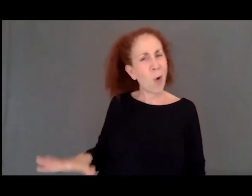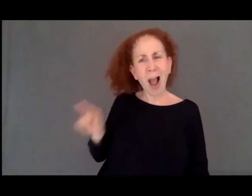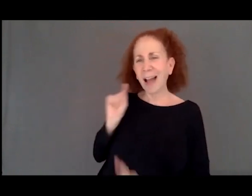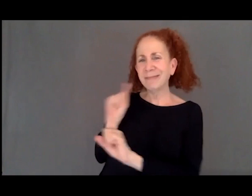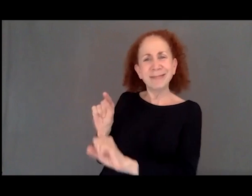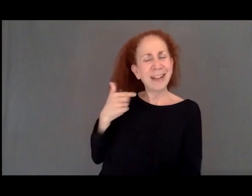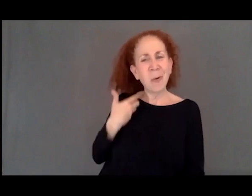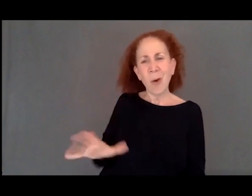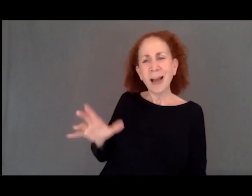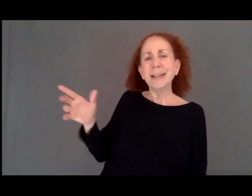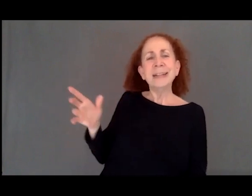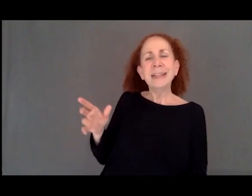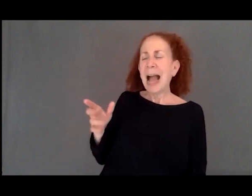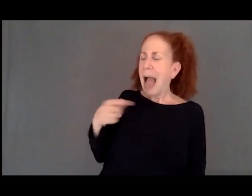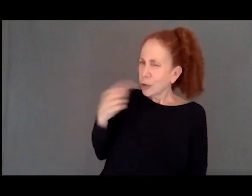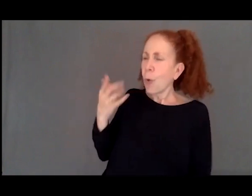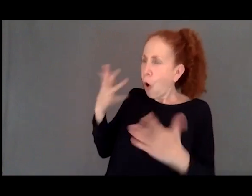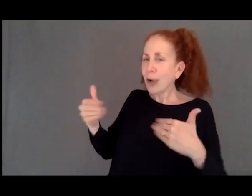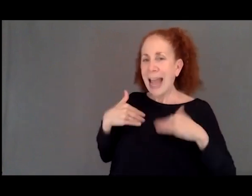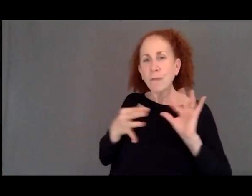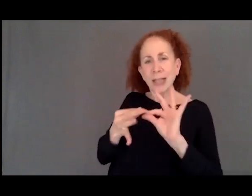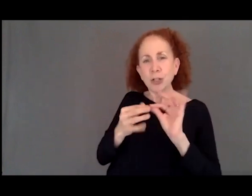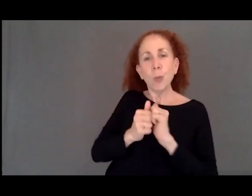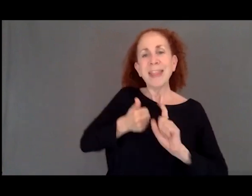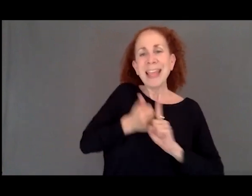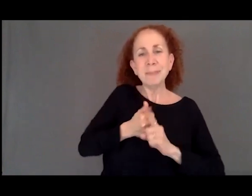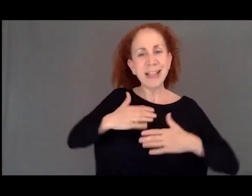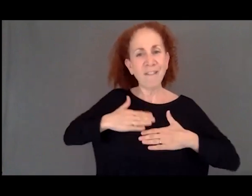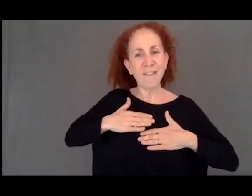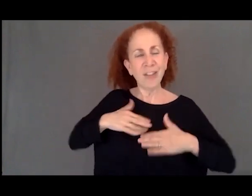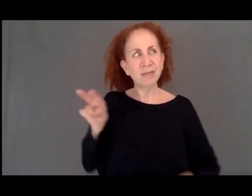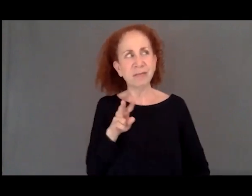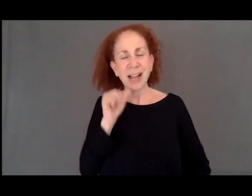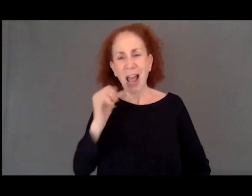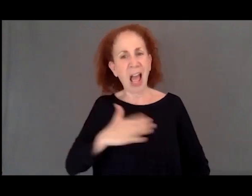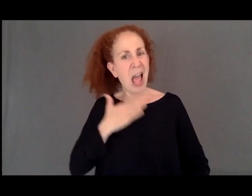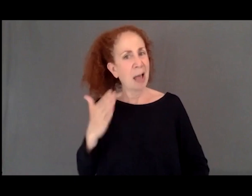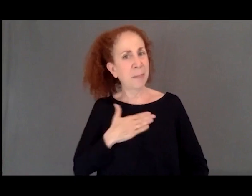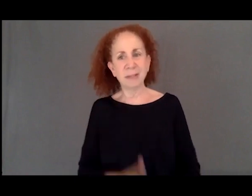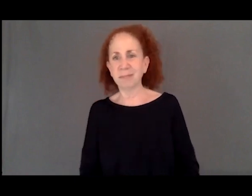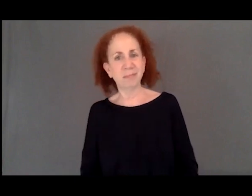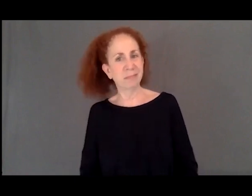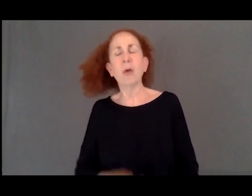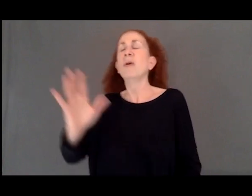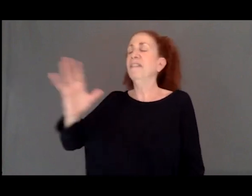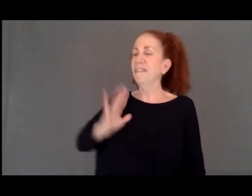And I said, well, he's definitely having a relationship with himself. The editor was not happy to hear that. OK. Well, he's also having a relationship